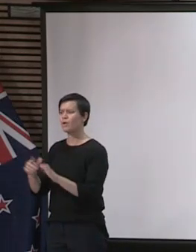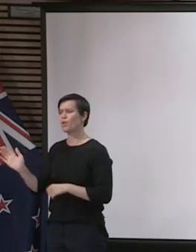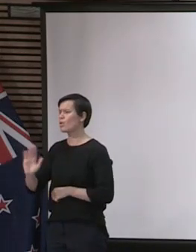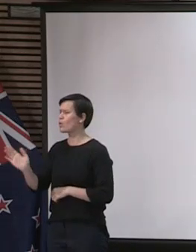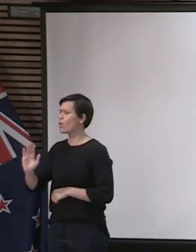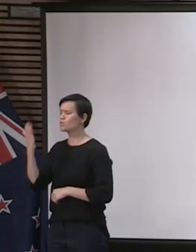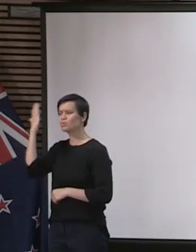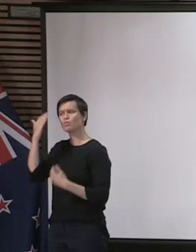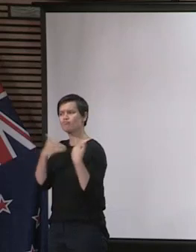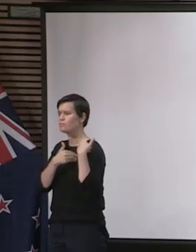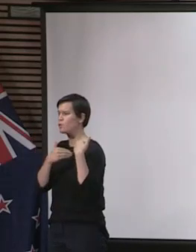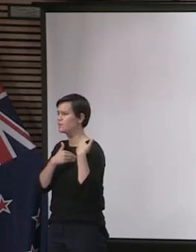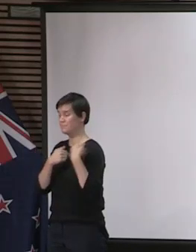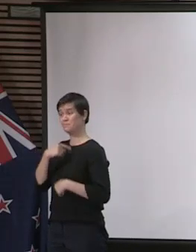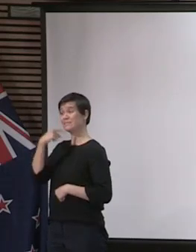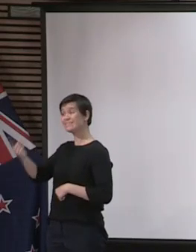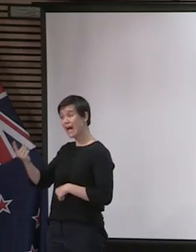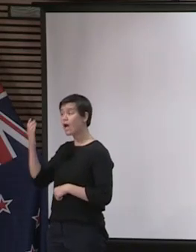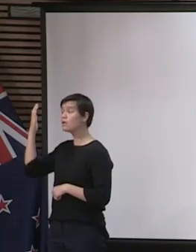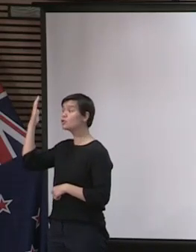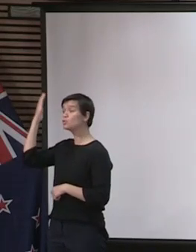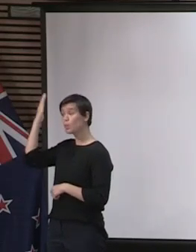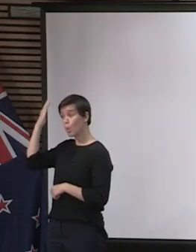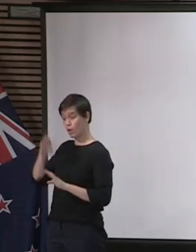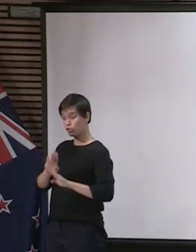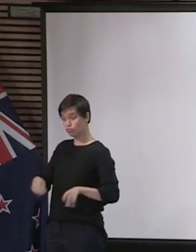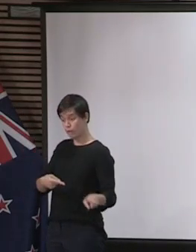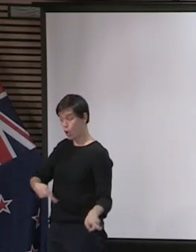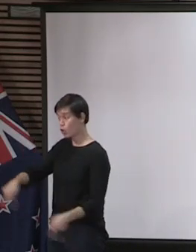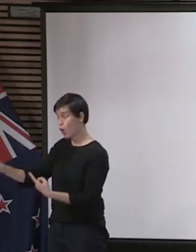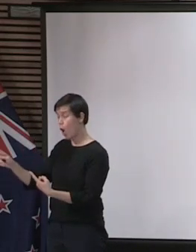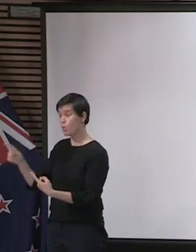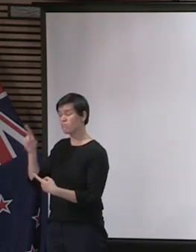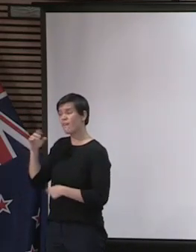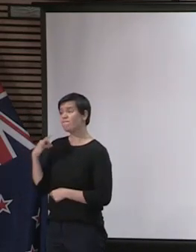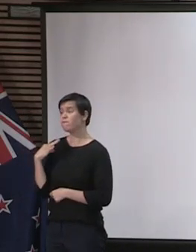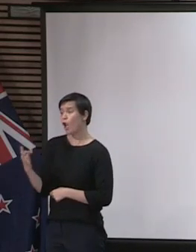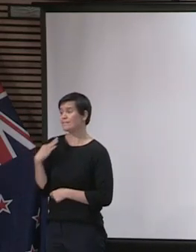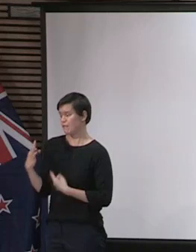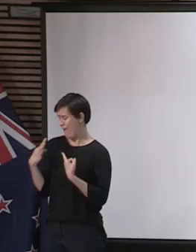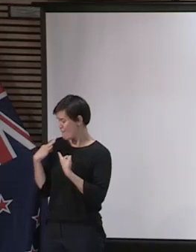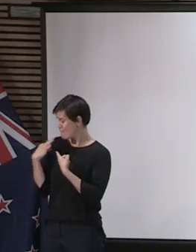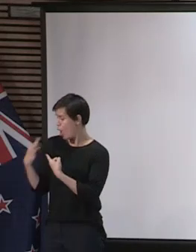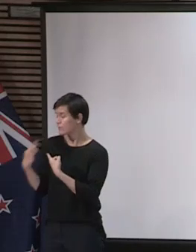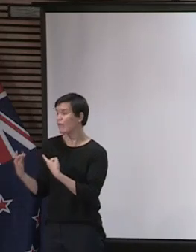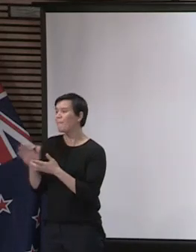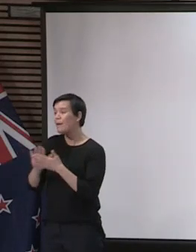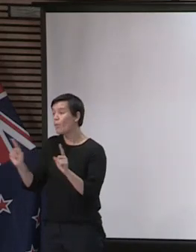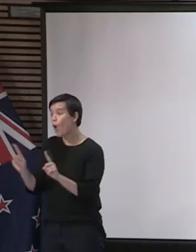That is not a burden we wish to put on schools. When we said "voluntary" of course that was an indication to